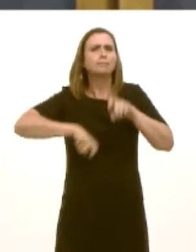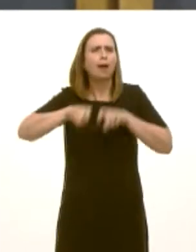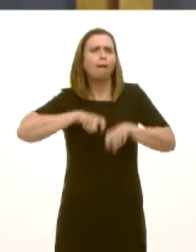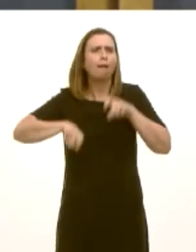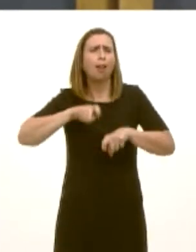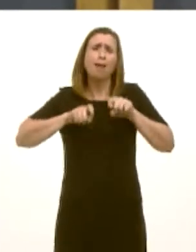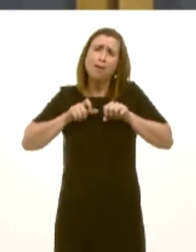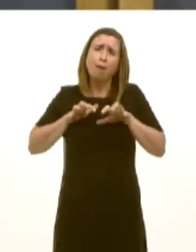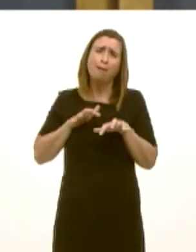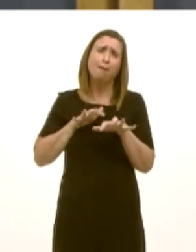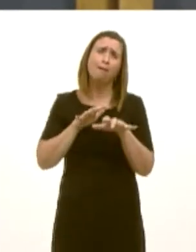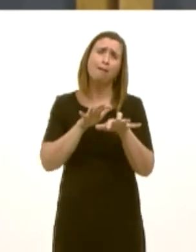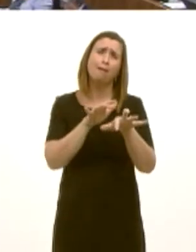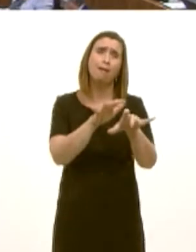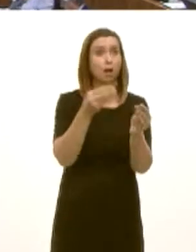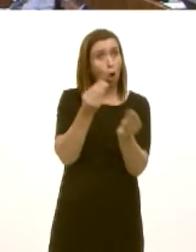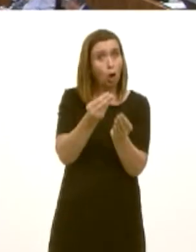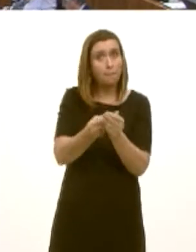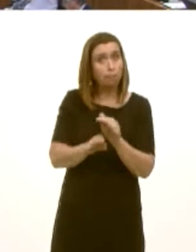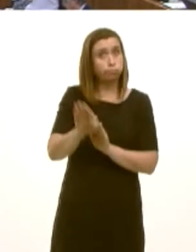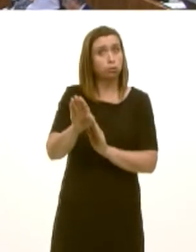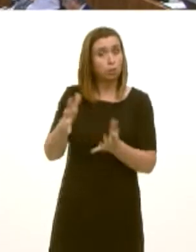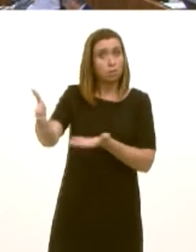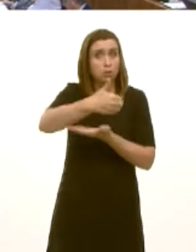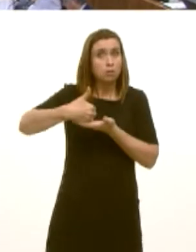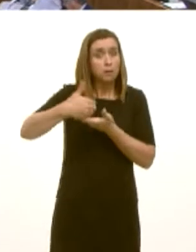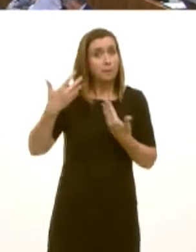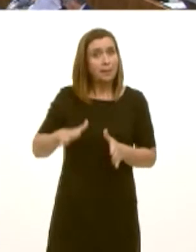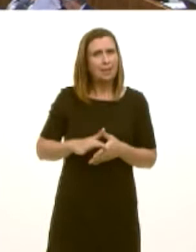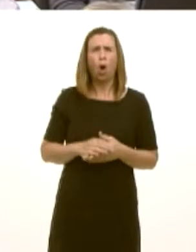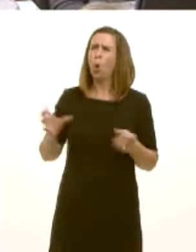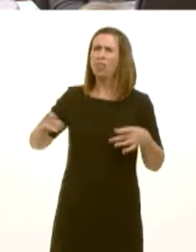OAQ(4)2361(FM) Carwyn Jones: It was a successful event, enjoyed by thousands of visitors to Wales and local participants.